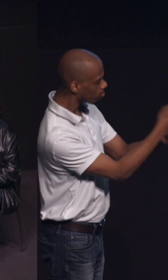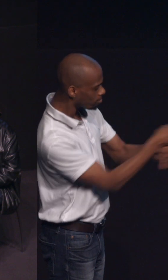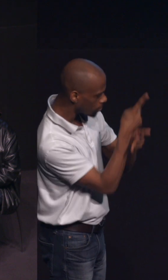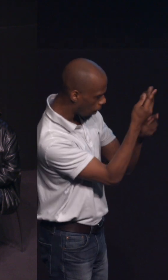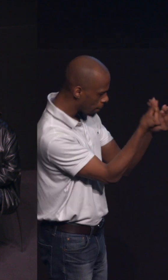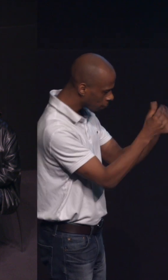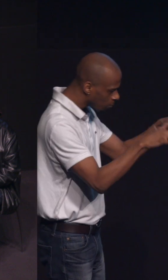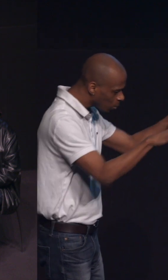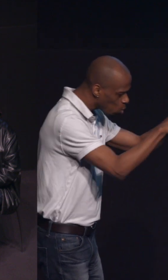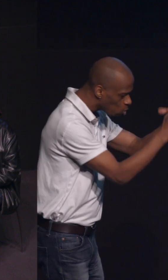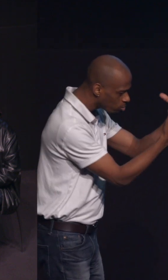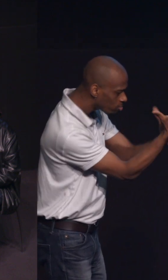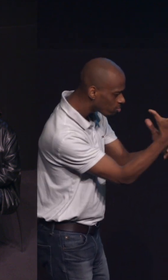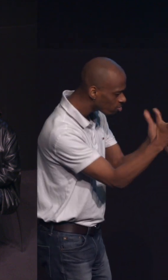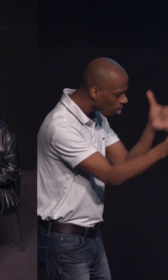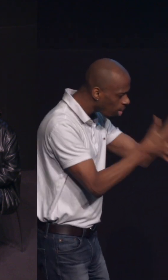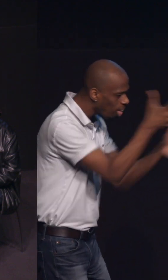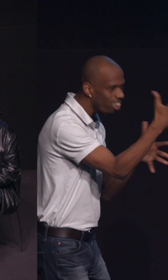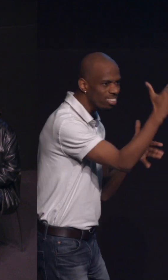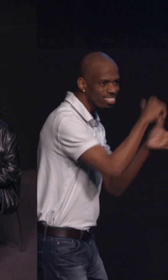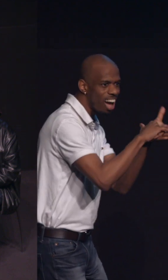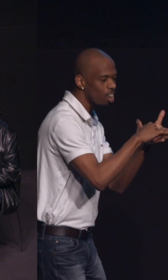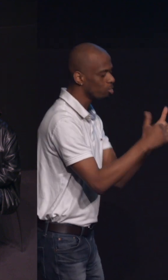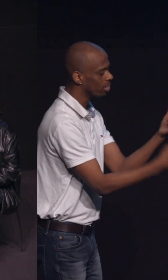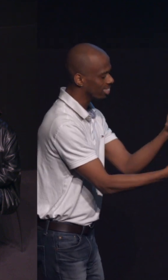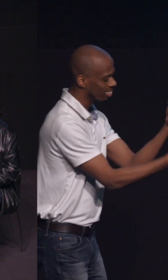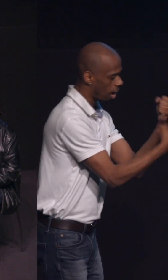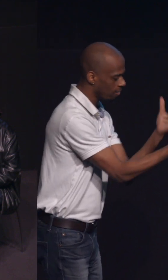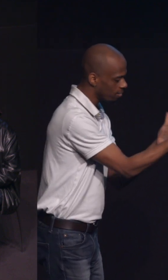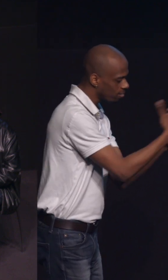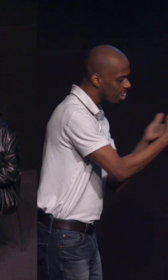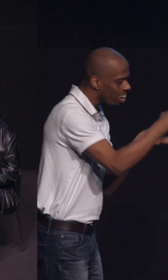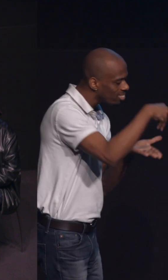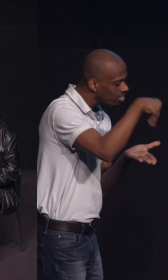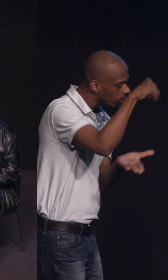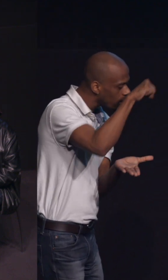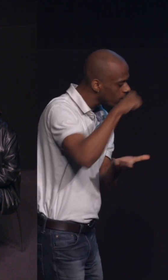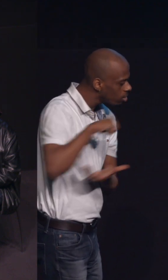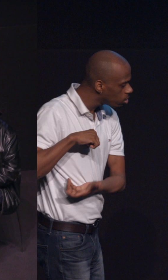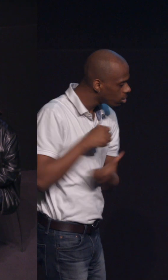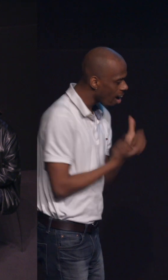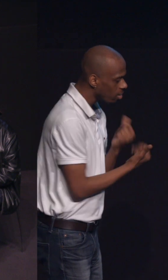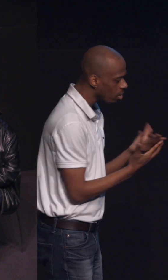building all the--saving seeds, all the things, he might not ever got to that point, you know?